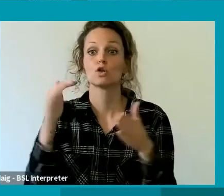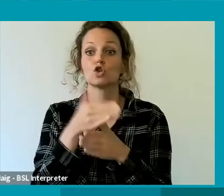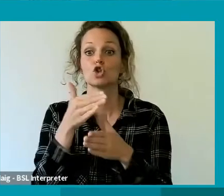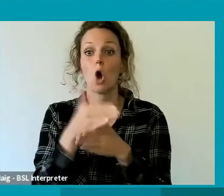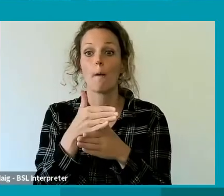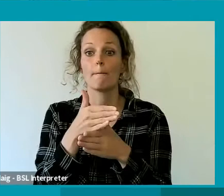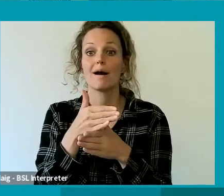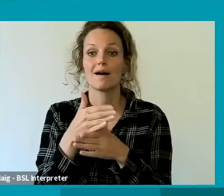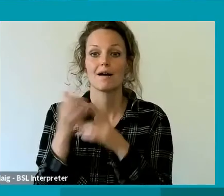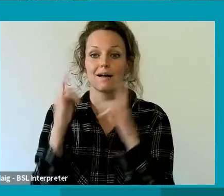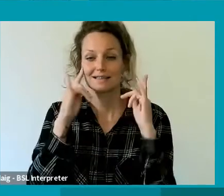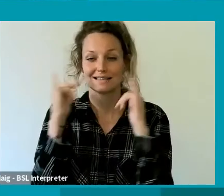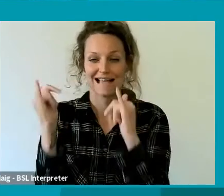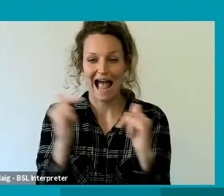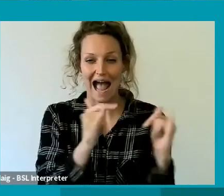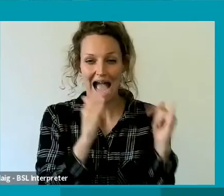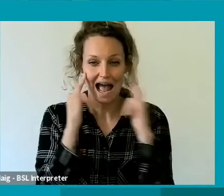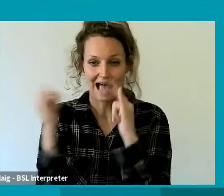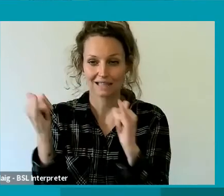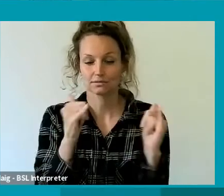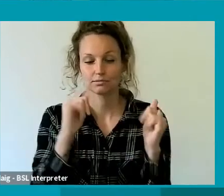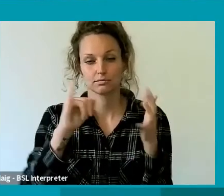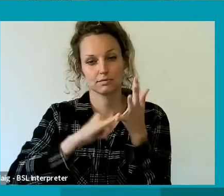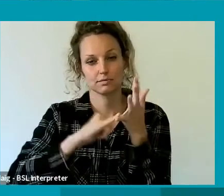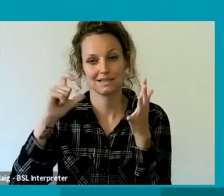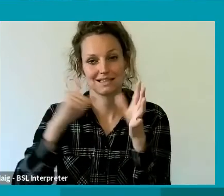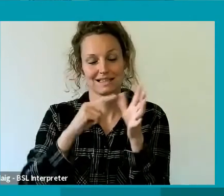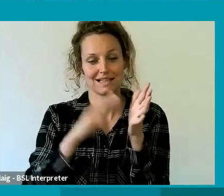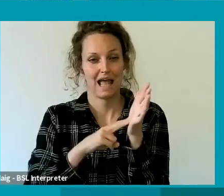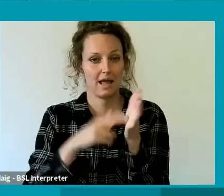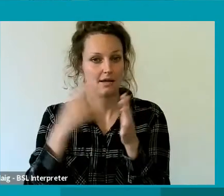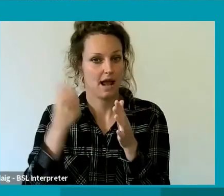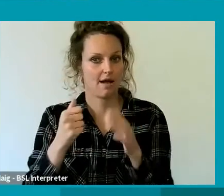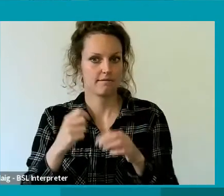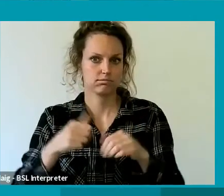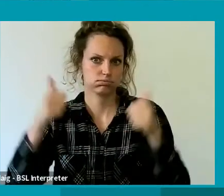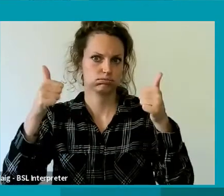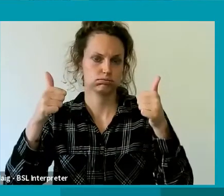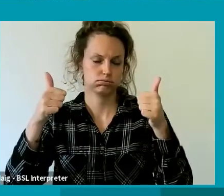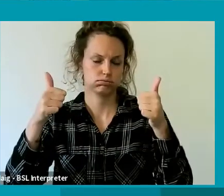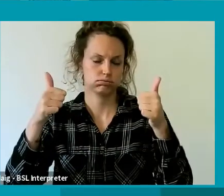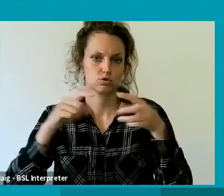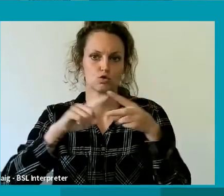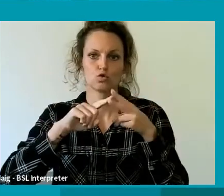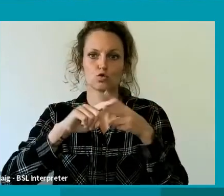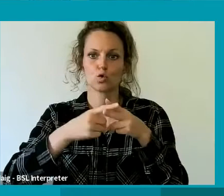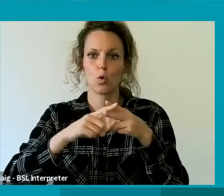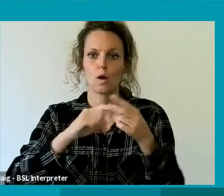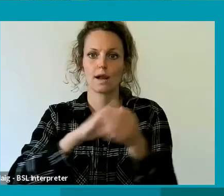It's got this excellent optimization tool. That allows you to analyze your headliner